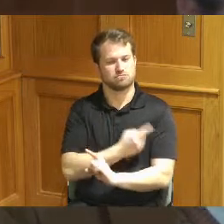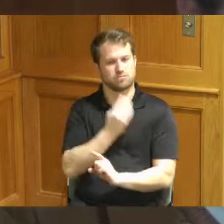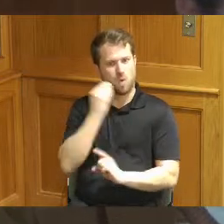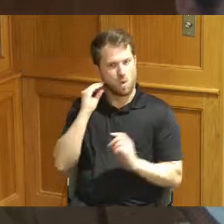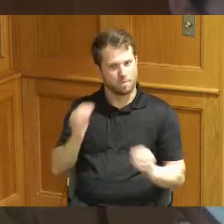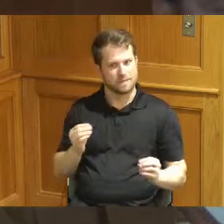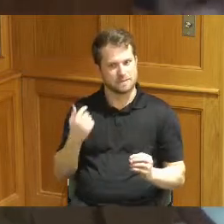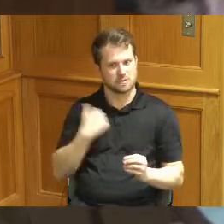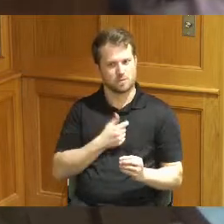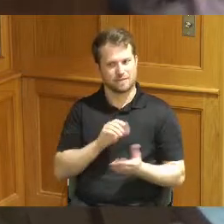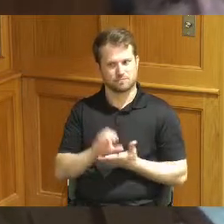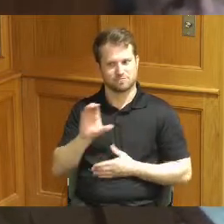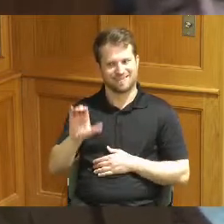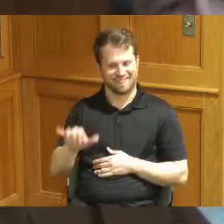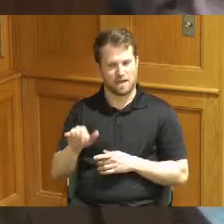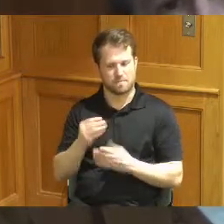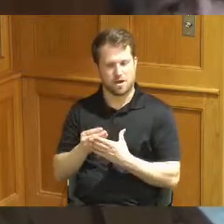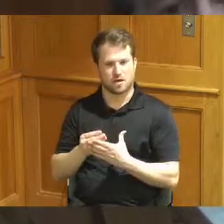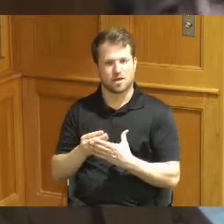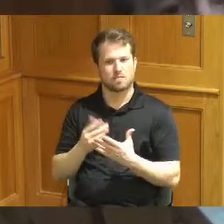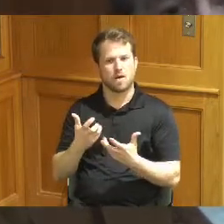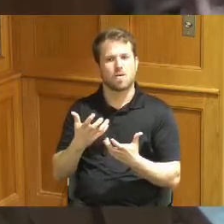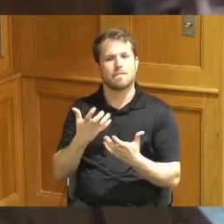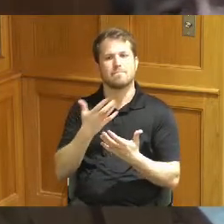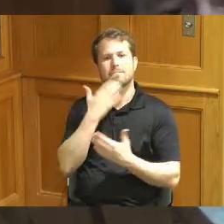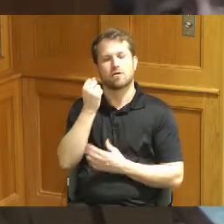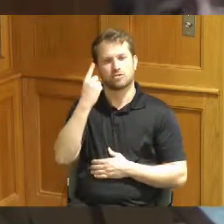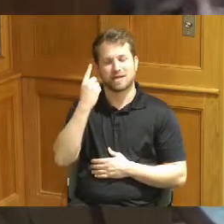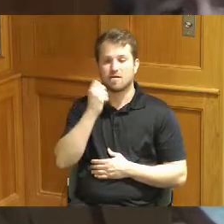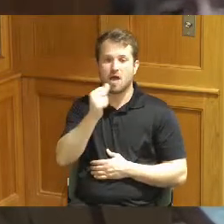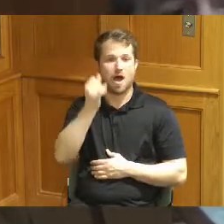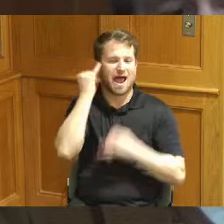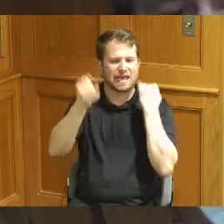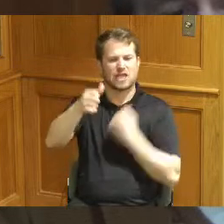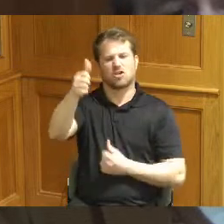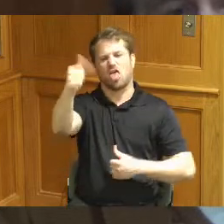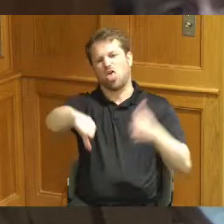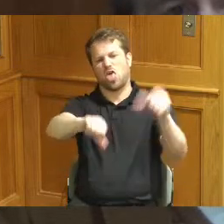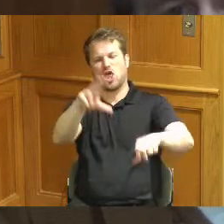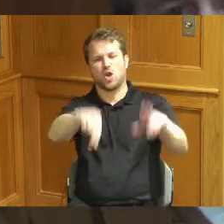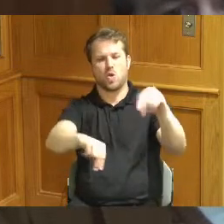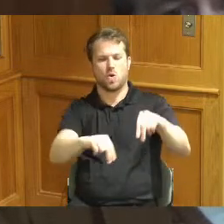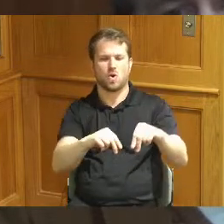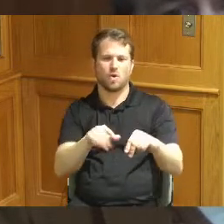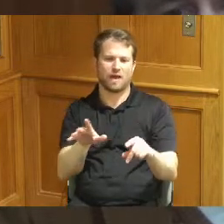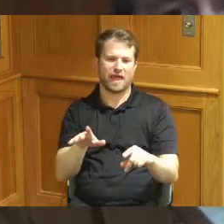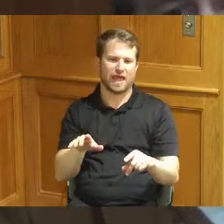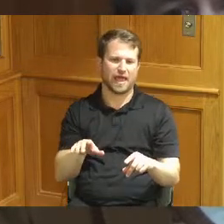understand the needs not to shoot down any ideas or or be contrary but I want to make